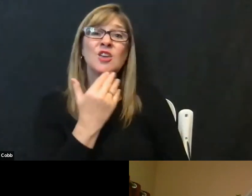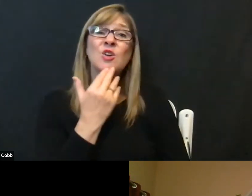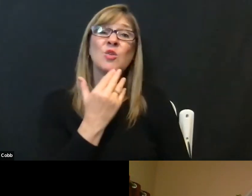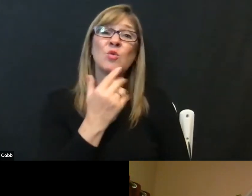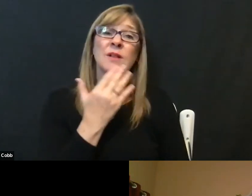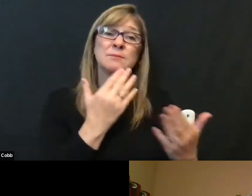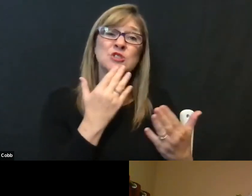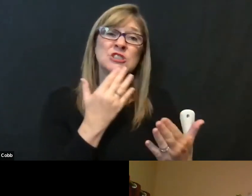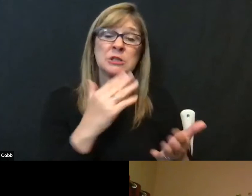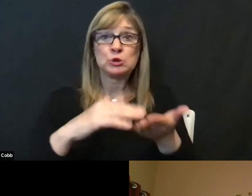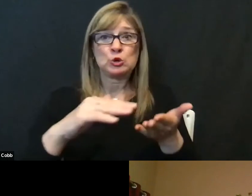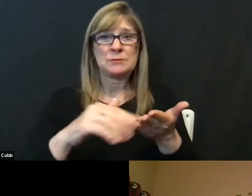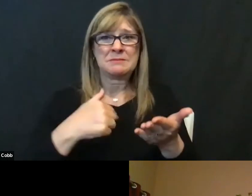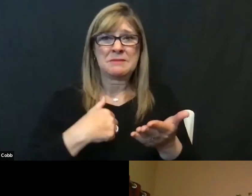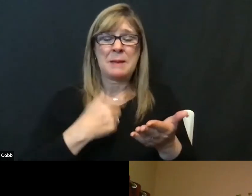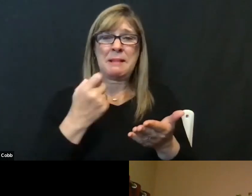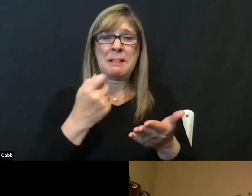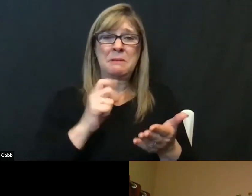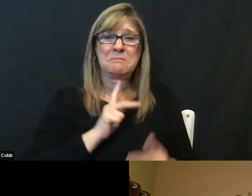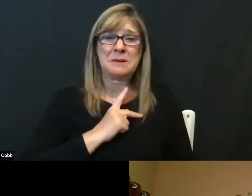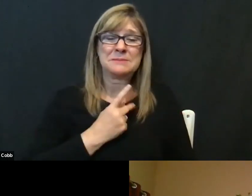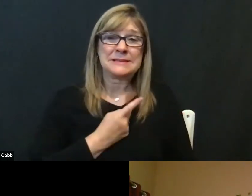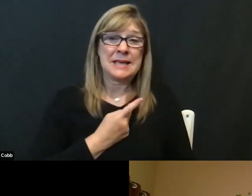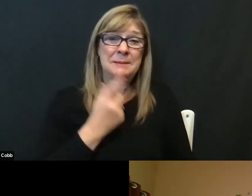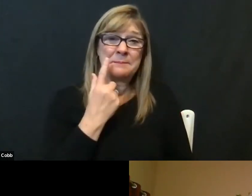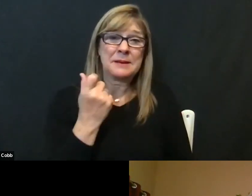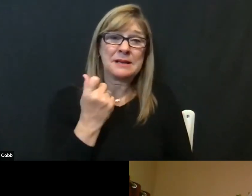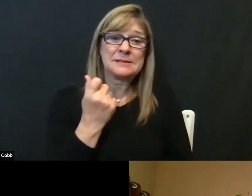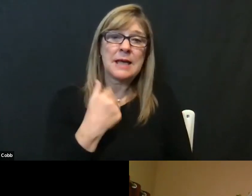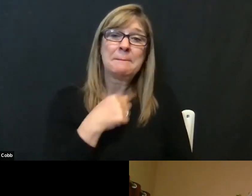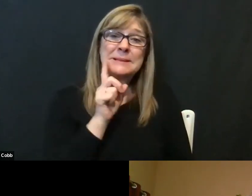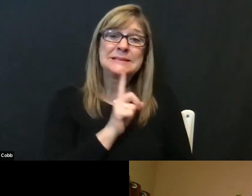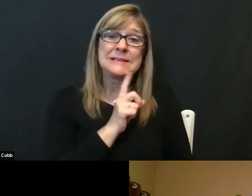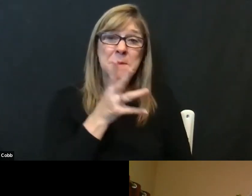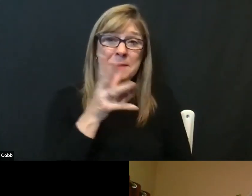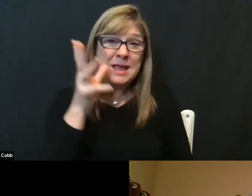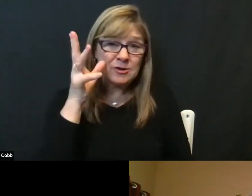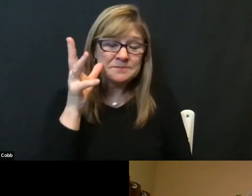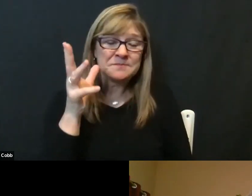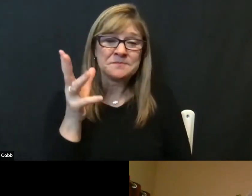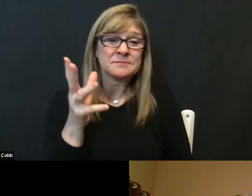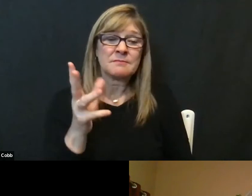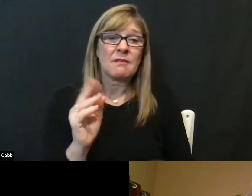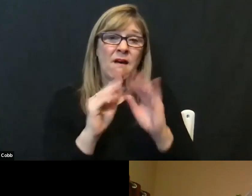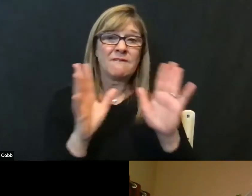Excuse, I'm a little upset 'cause I'm a single parent of him, obviously it wasn't gonna was supposed